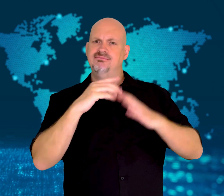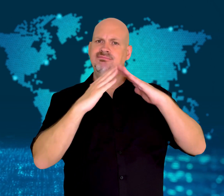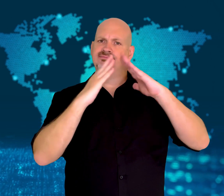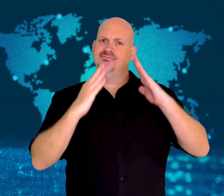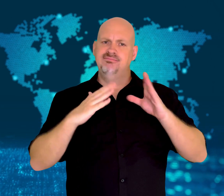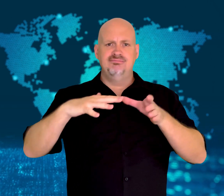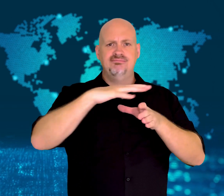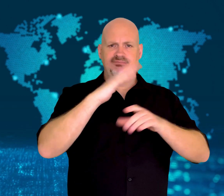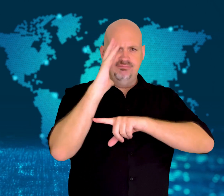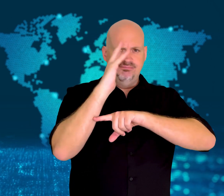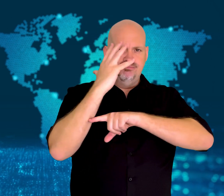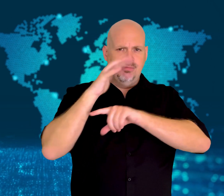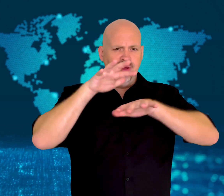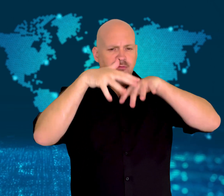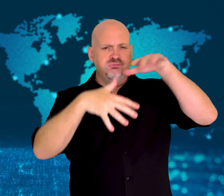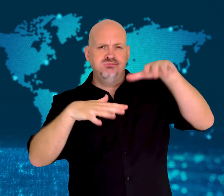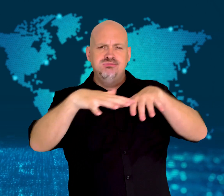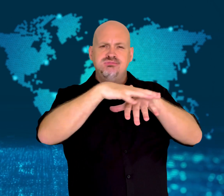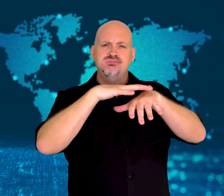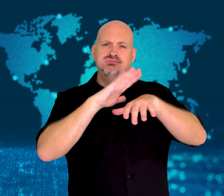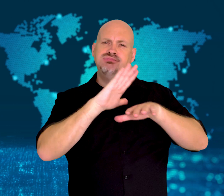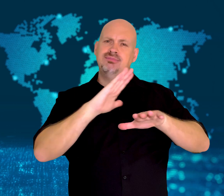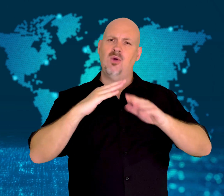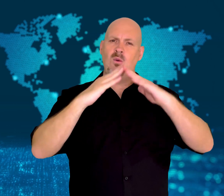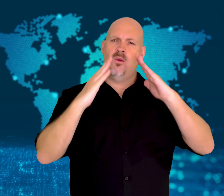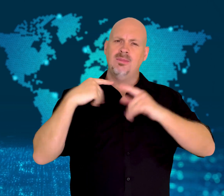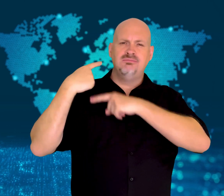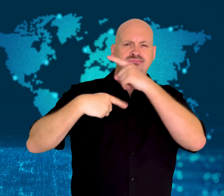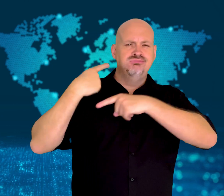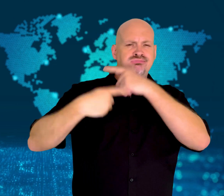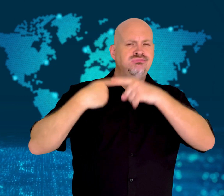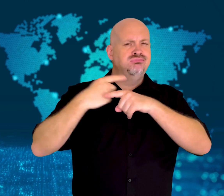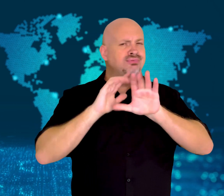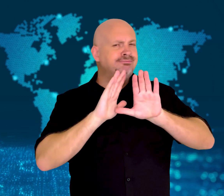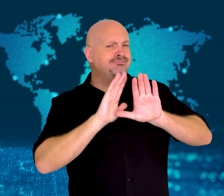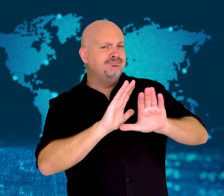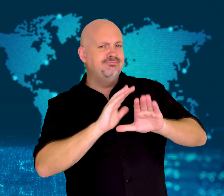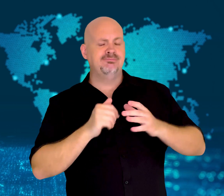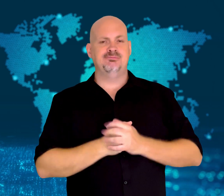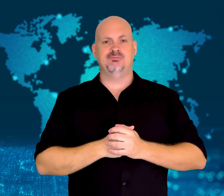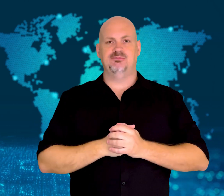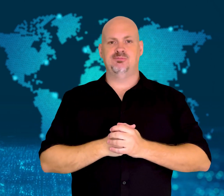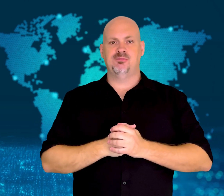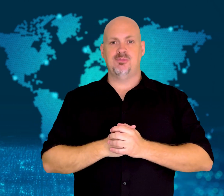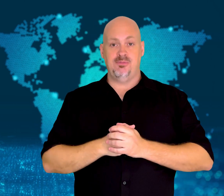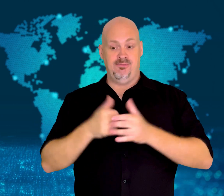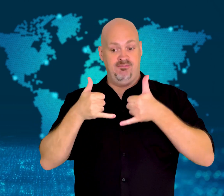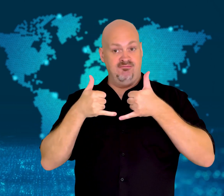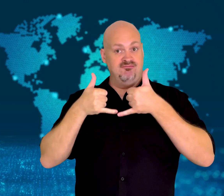The award recognizes their fight against mining on ancestral lands